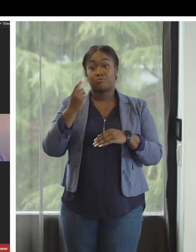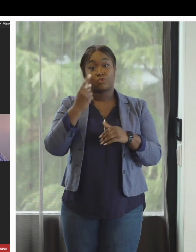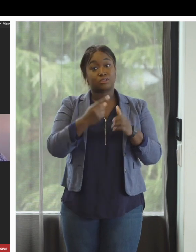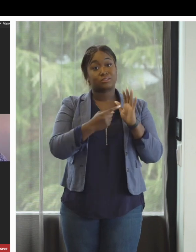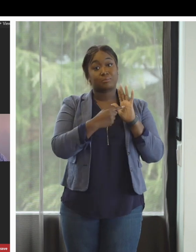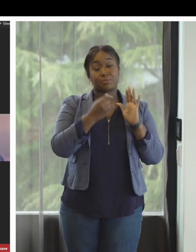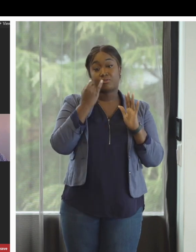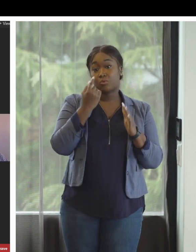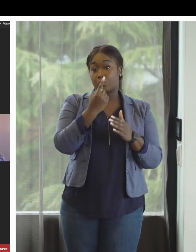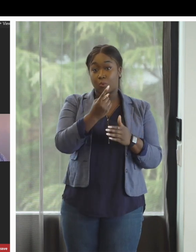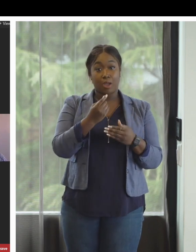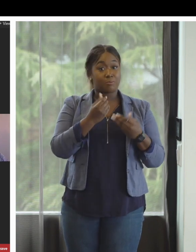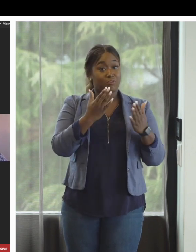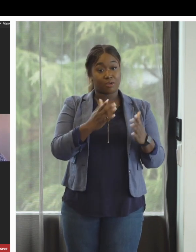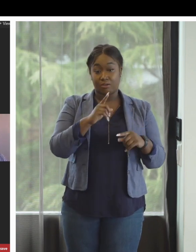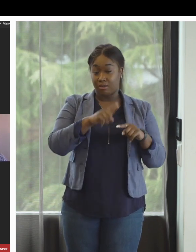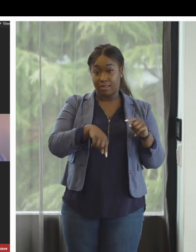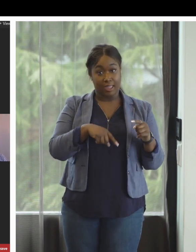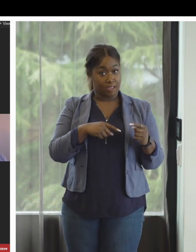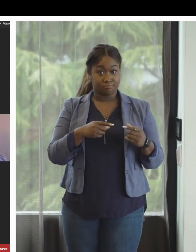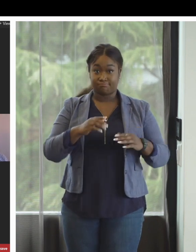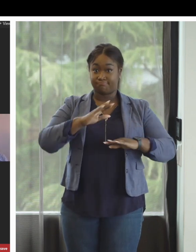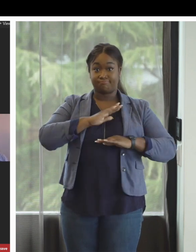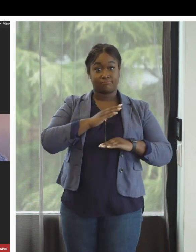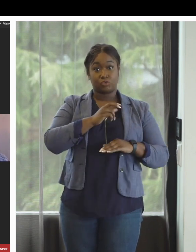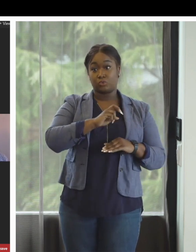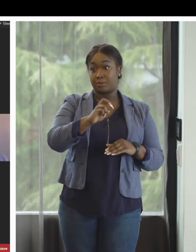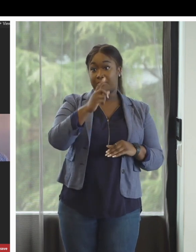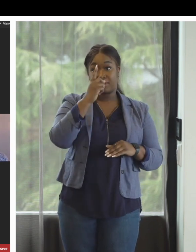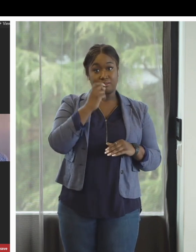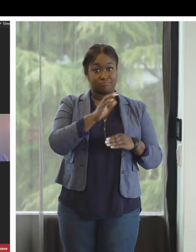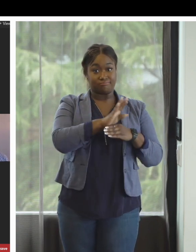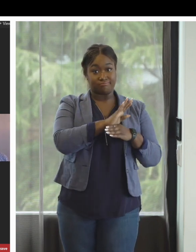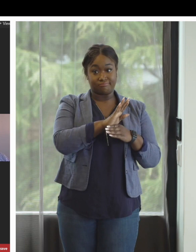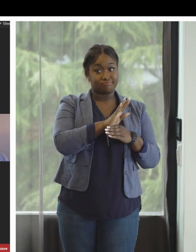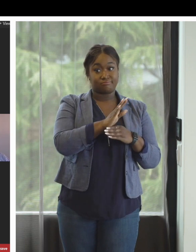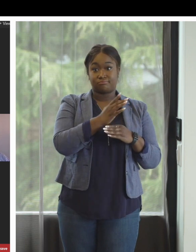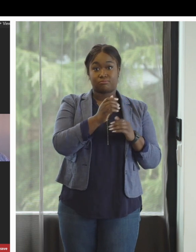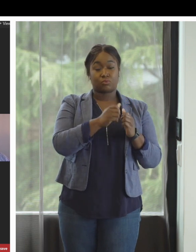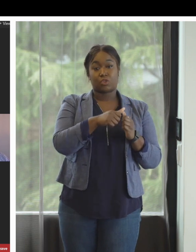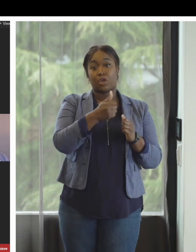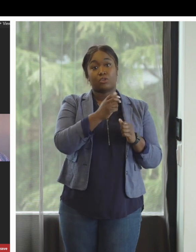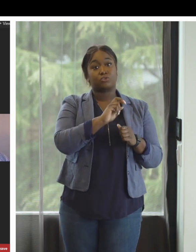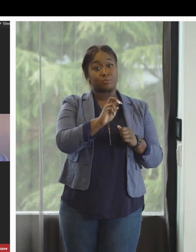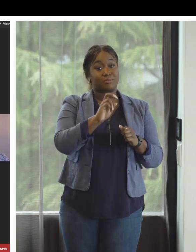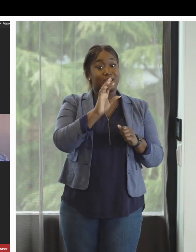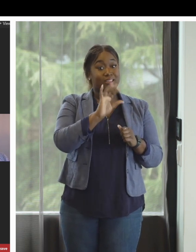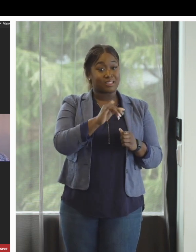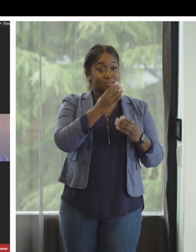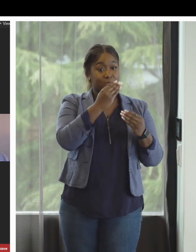trip because they don't have a vehicle, that information can be shared